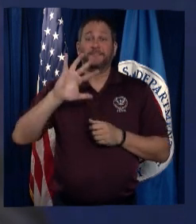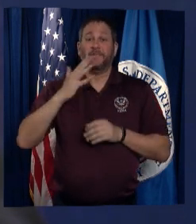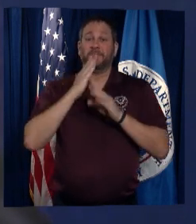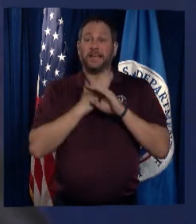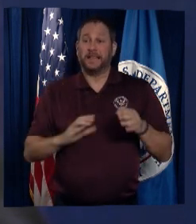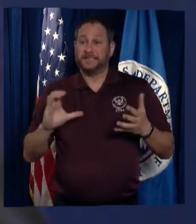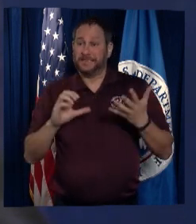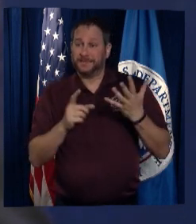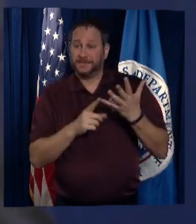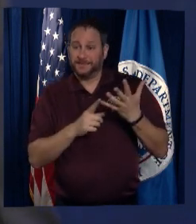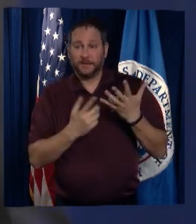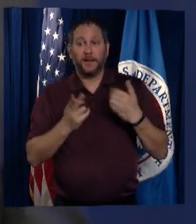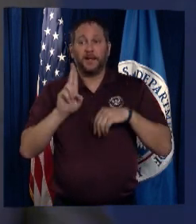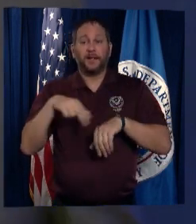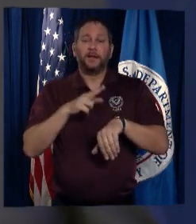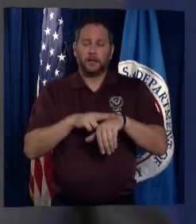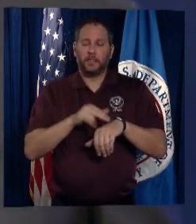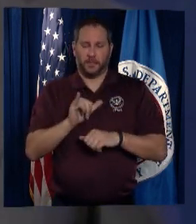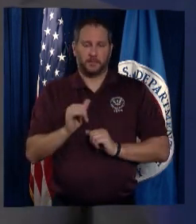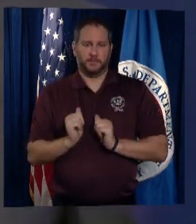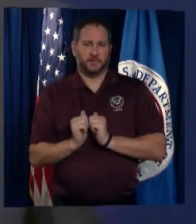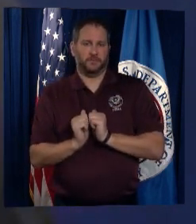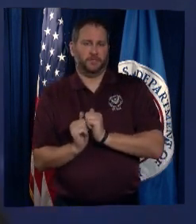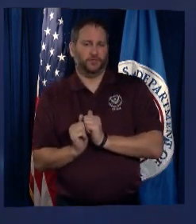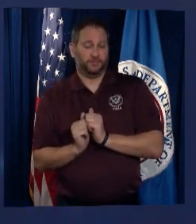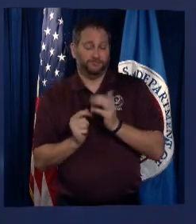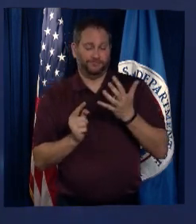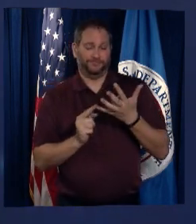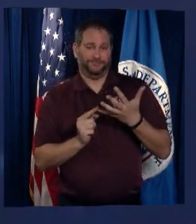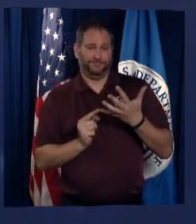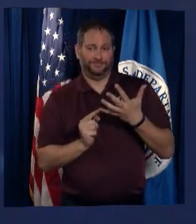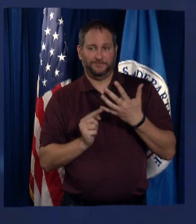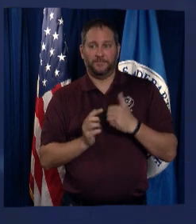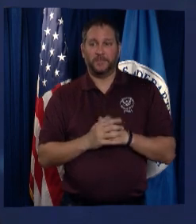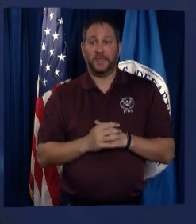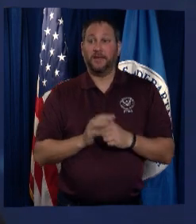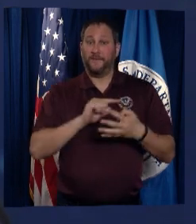actually make disaster response happen. For that, you need the Four R's of